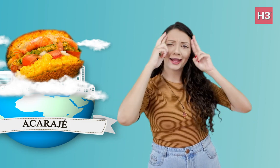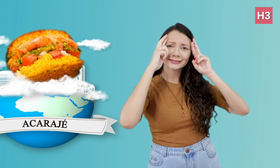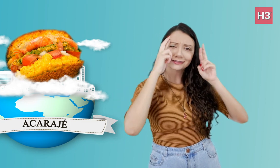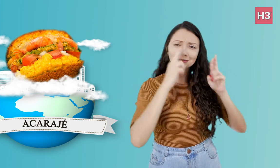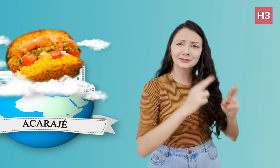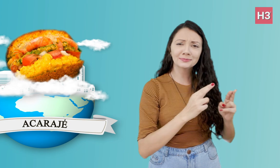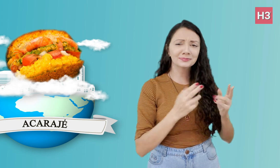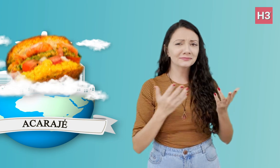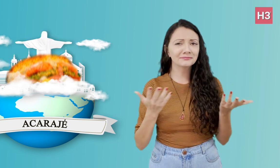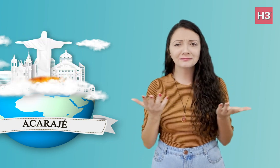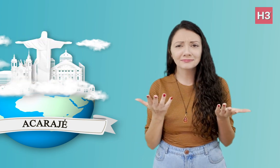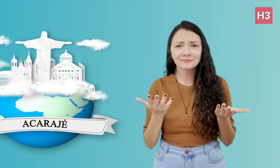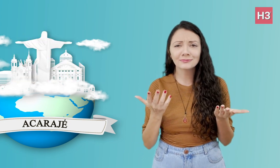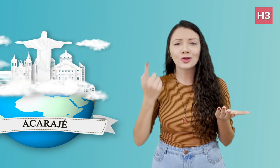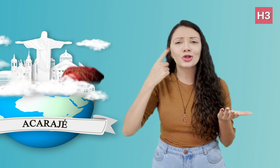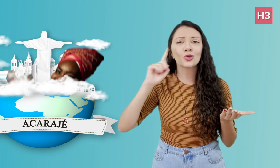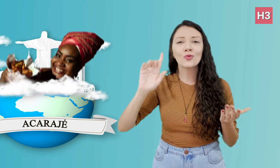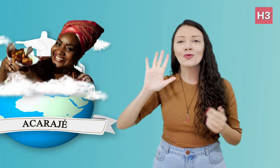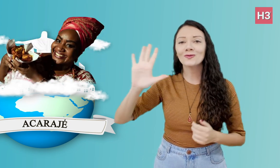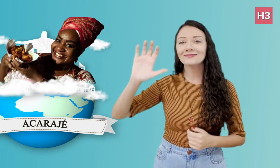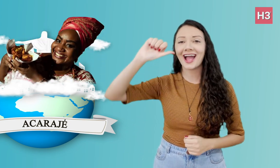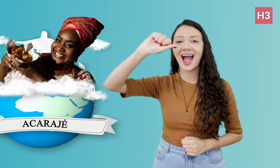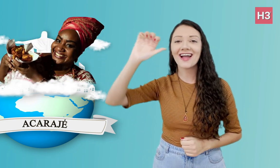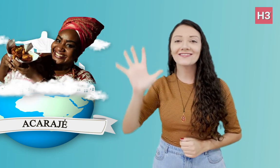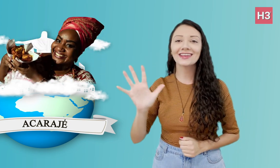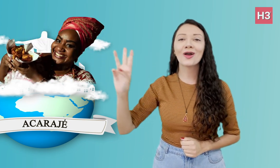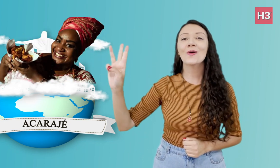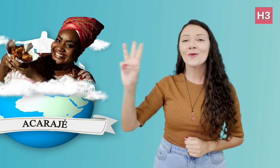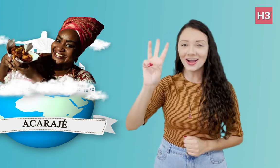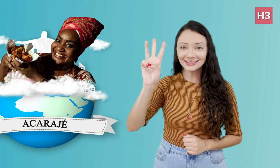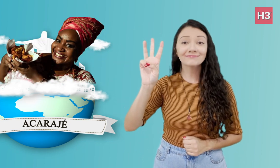which is based on West African beliefs